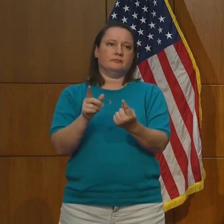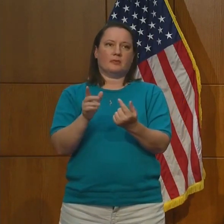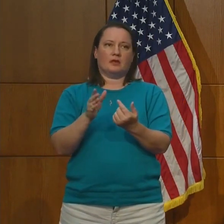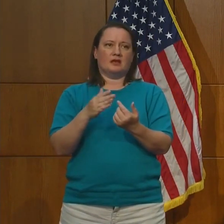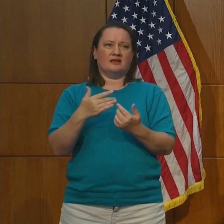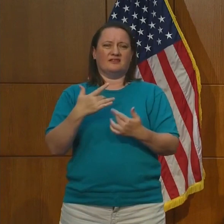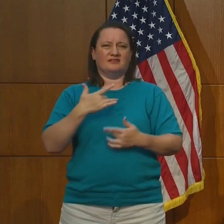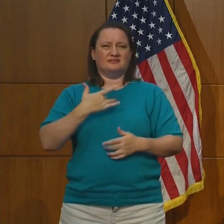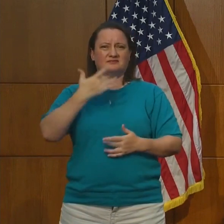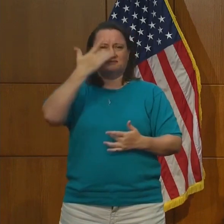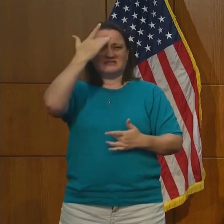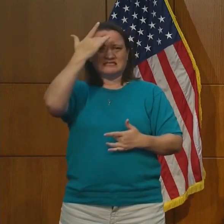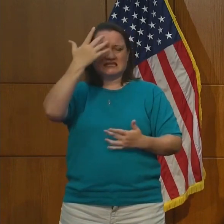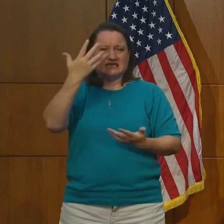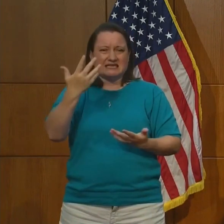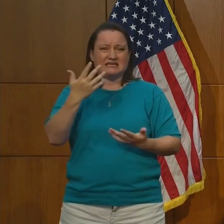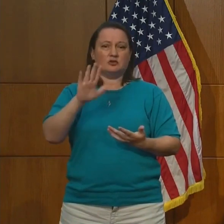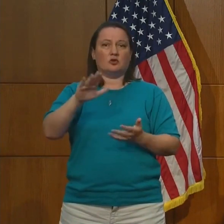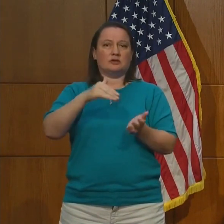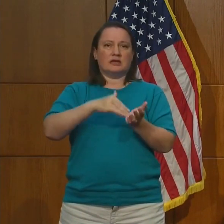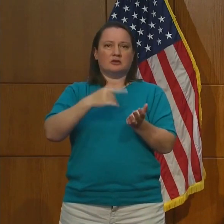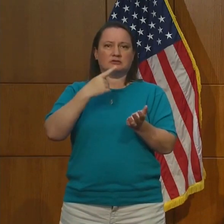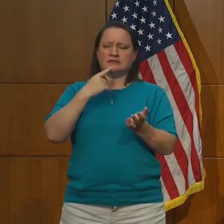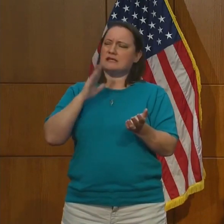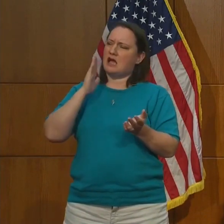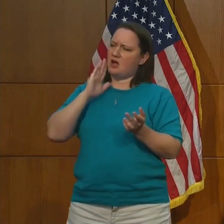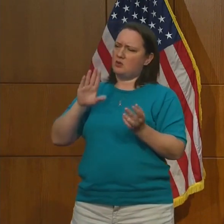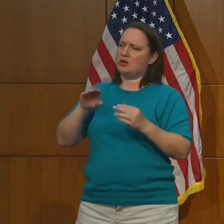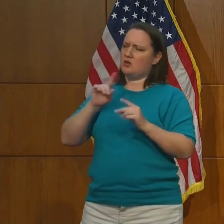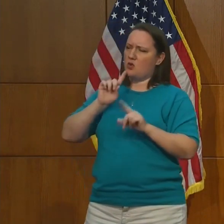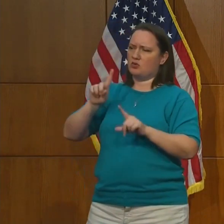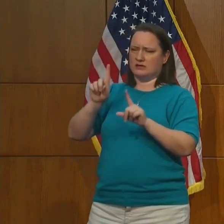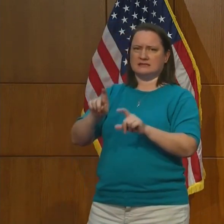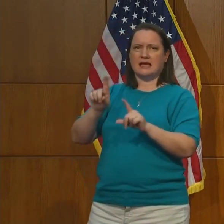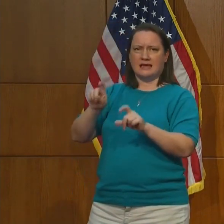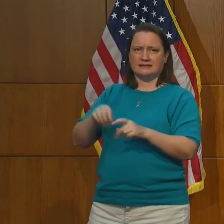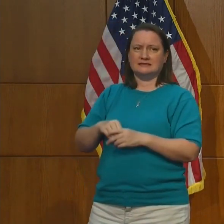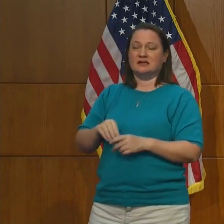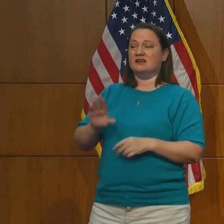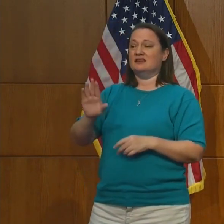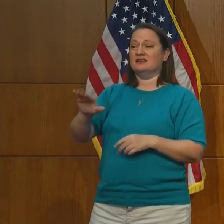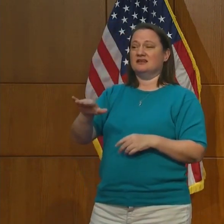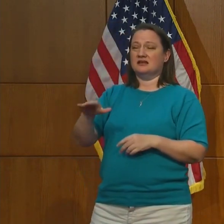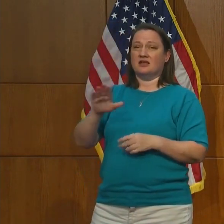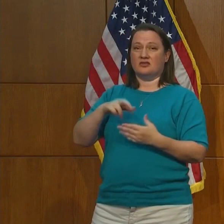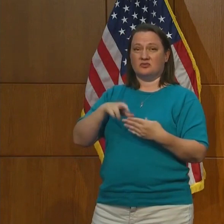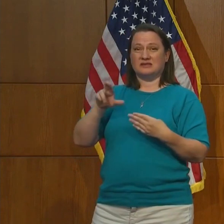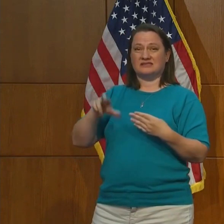IMAGINE. ARE GOING TO SEE YOUR- PROVIDER YOUR DOCTOR- HAVE BEEN WHATEVER SYMPTOMS AND THE